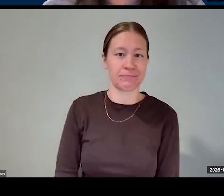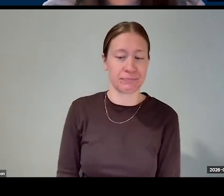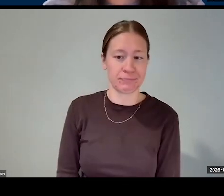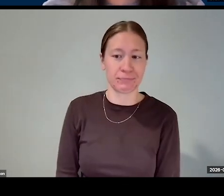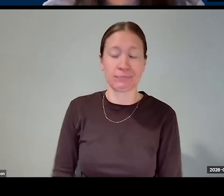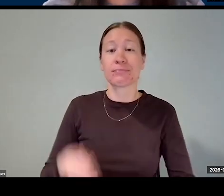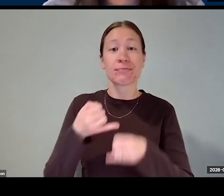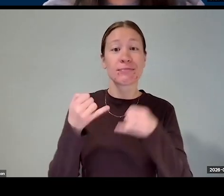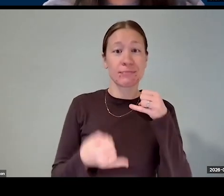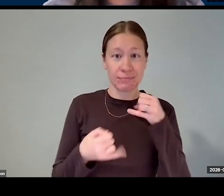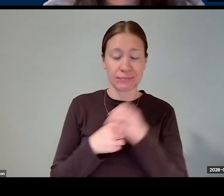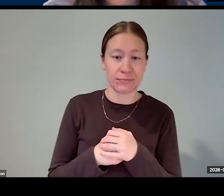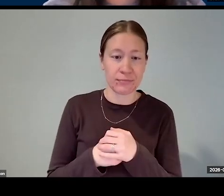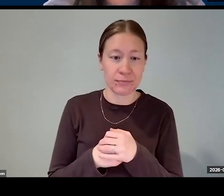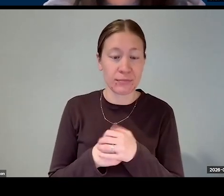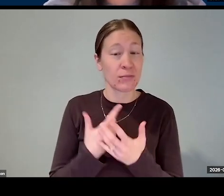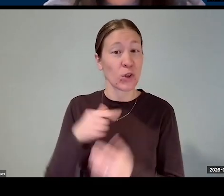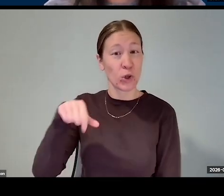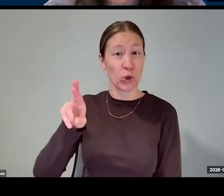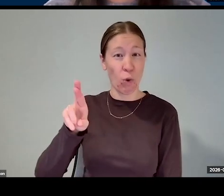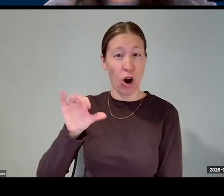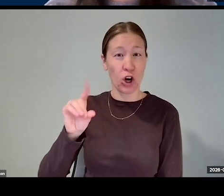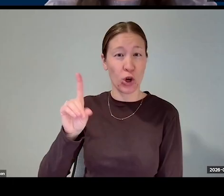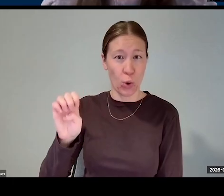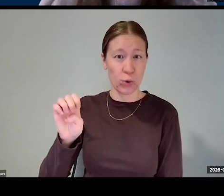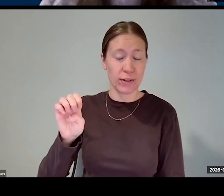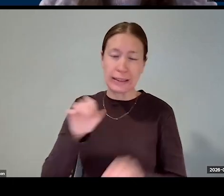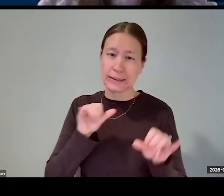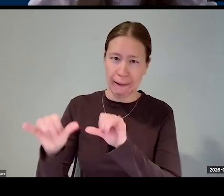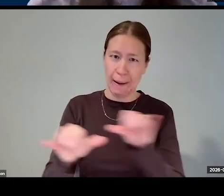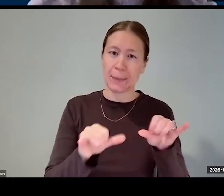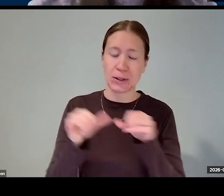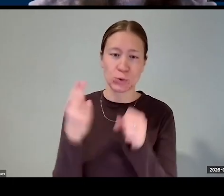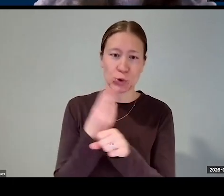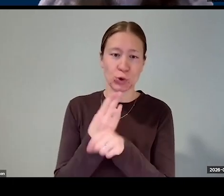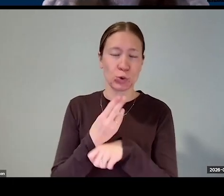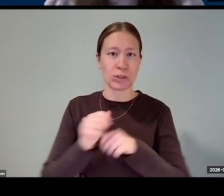to have QR codes during presentations so that people can scan the code